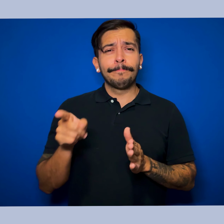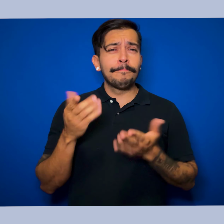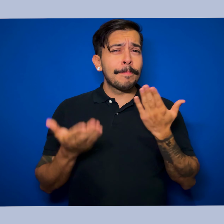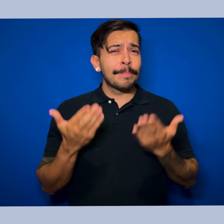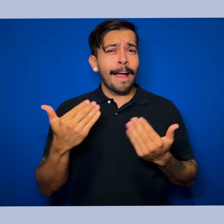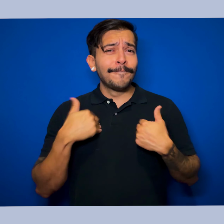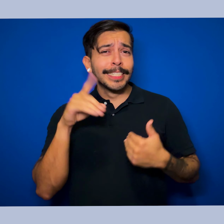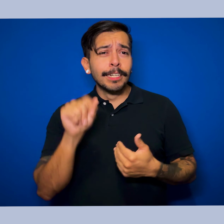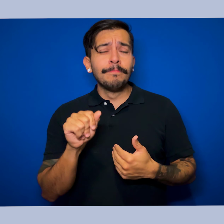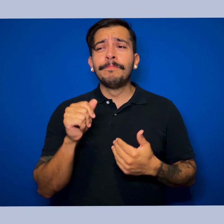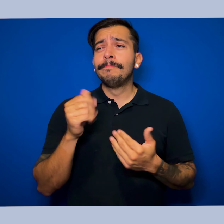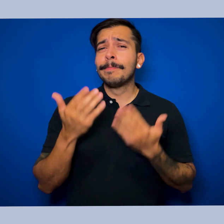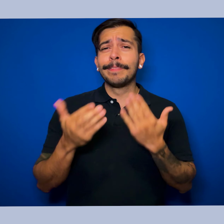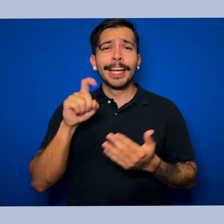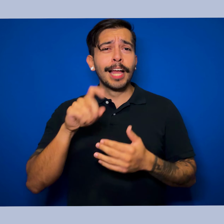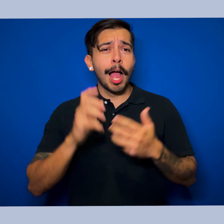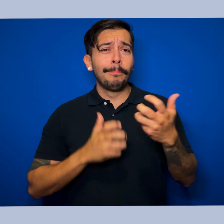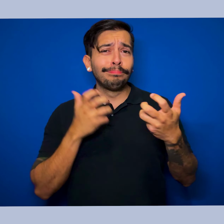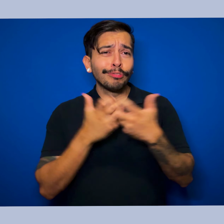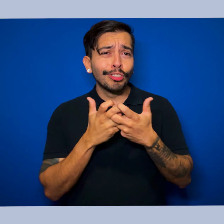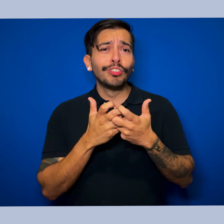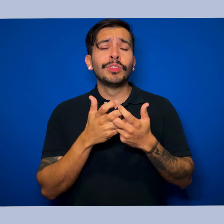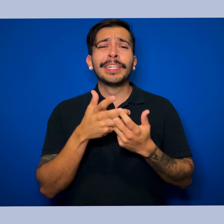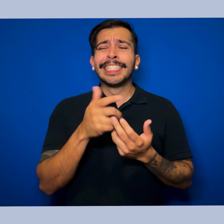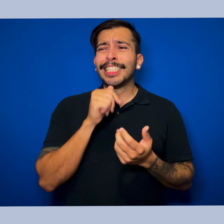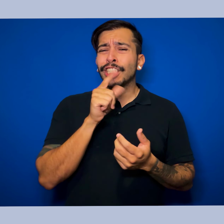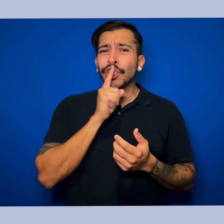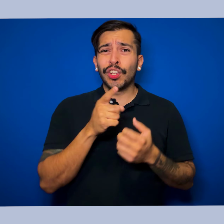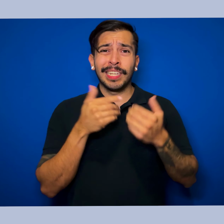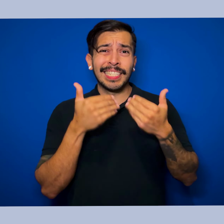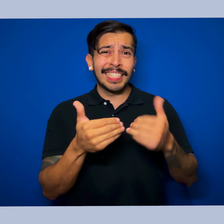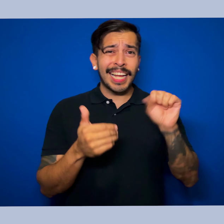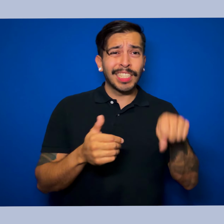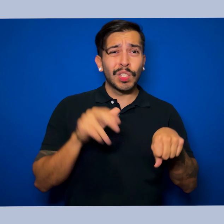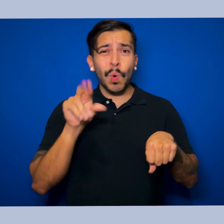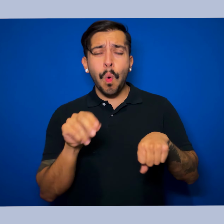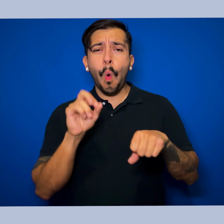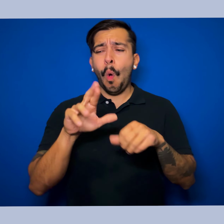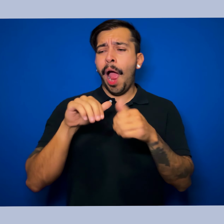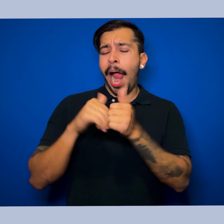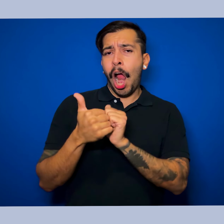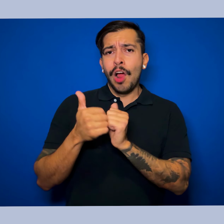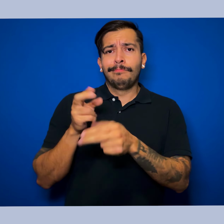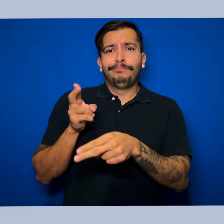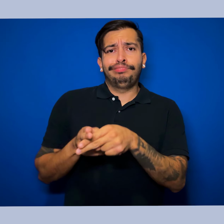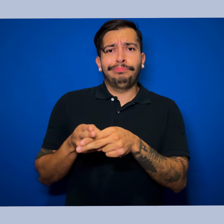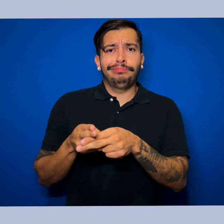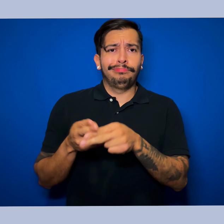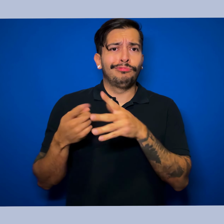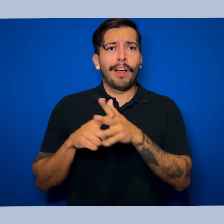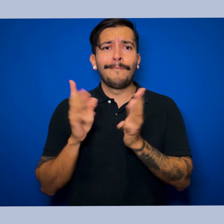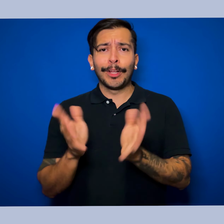might have a disability and need accommodations, but you aren't sure whether or how to bring up the topic,